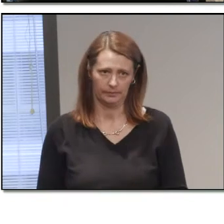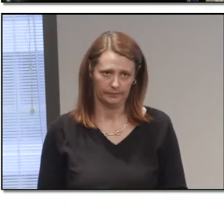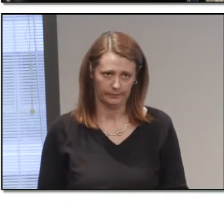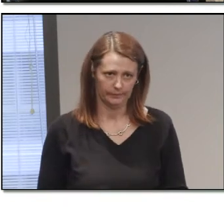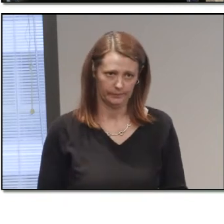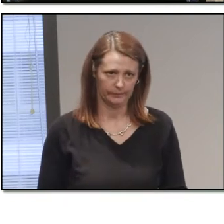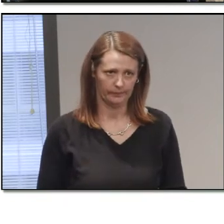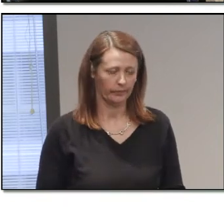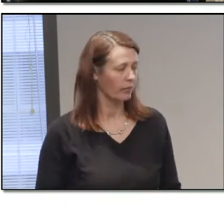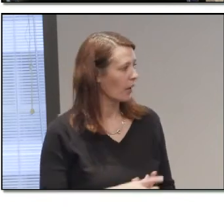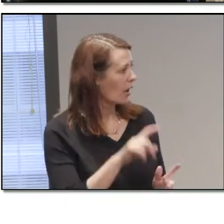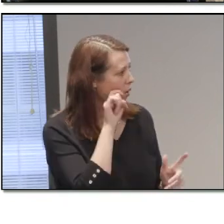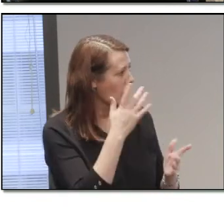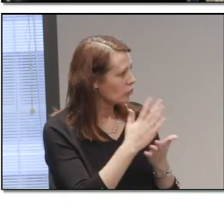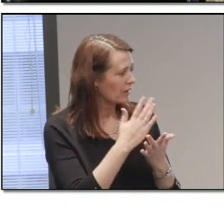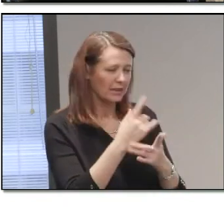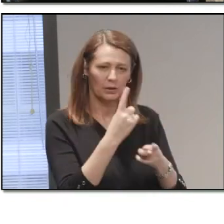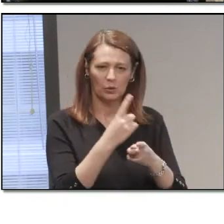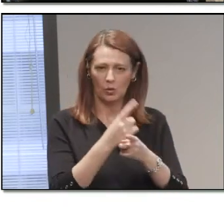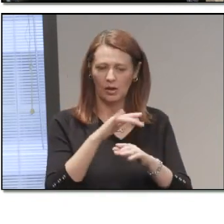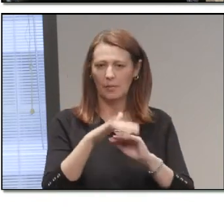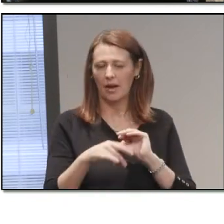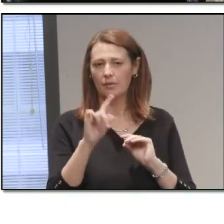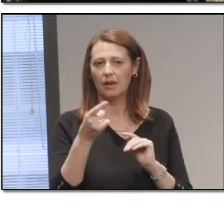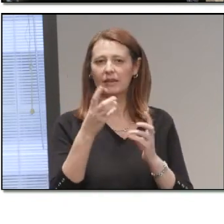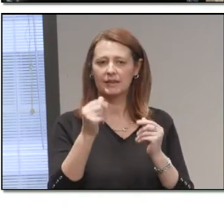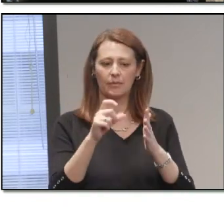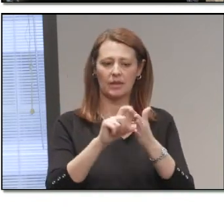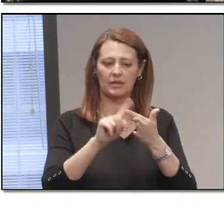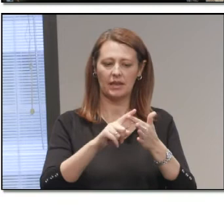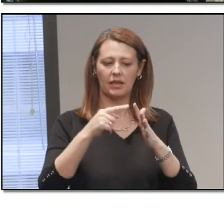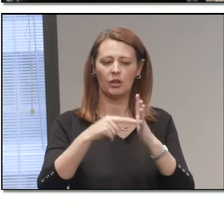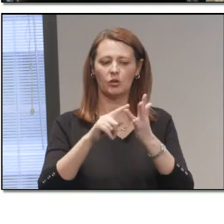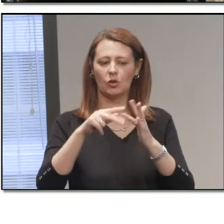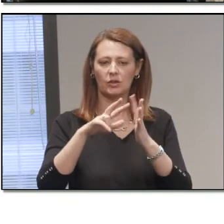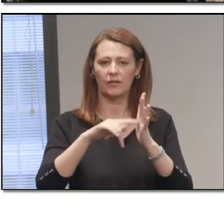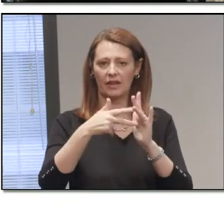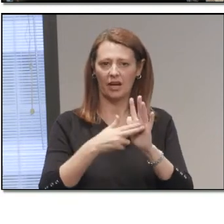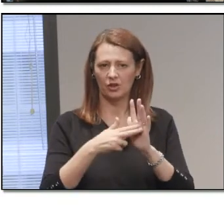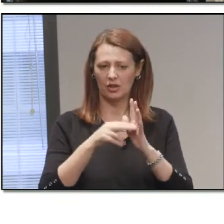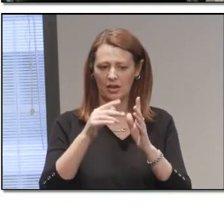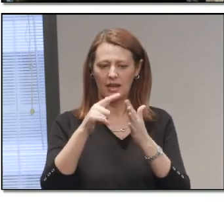I m not really going to talk about it but some of the detoxification enzyme systems are immature in